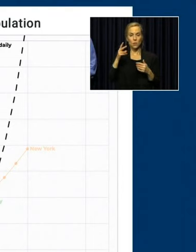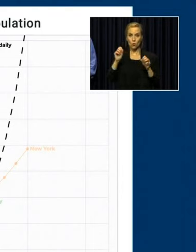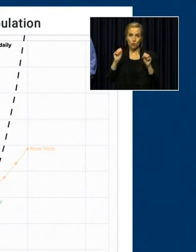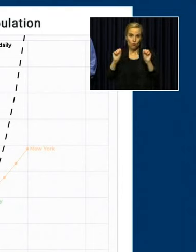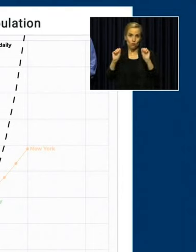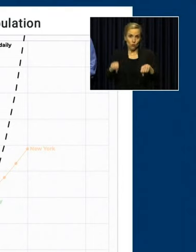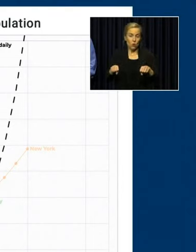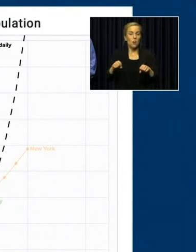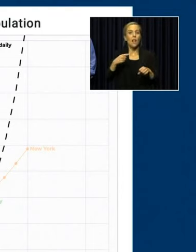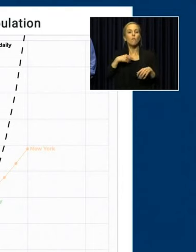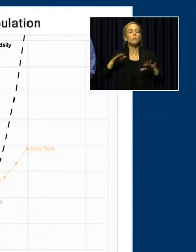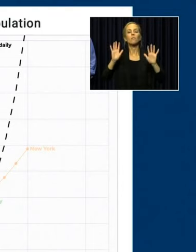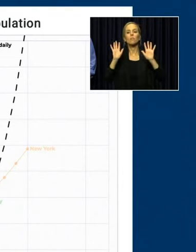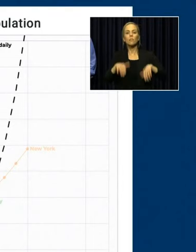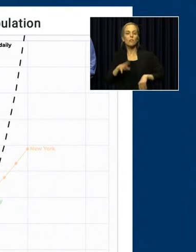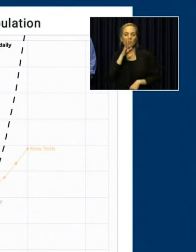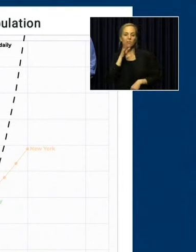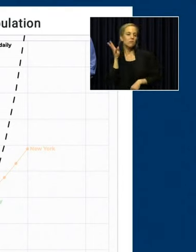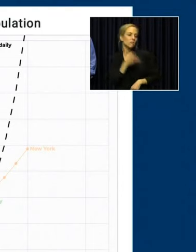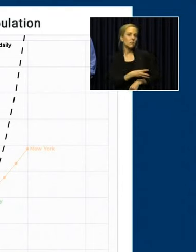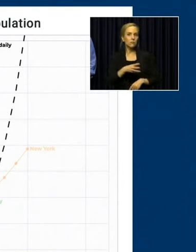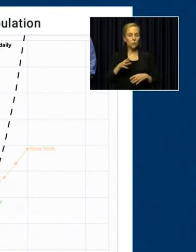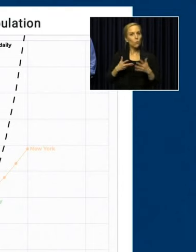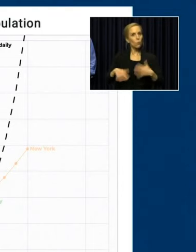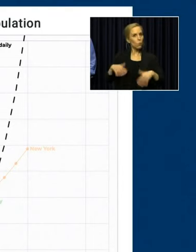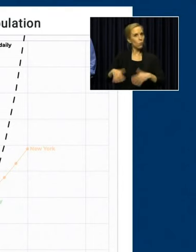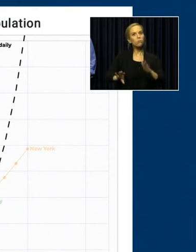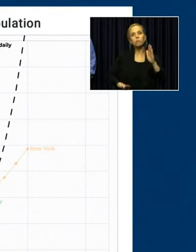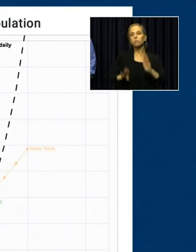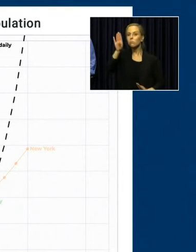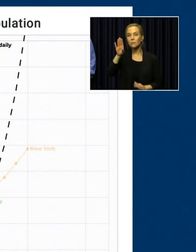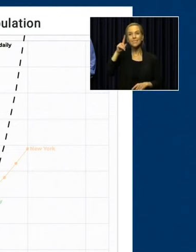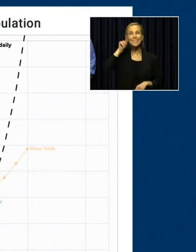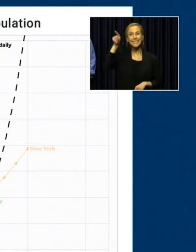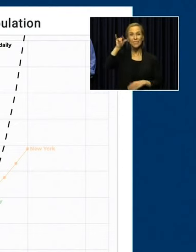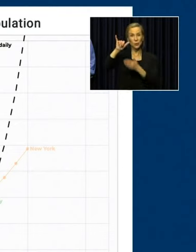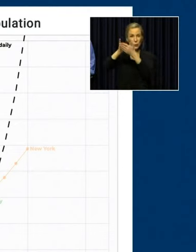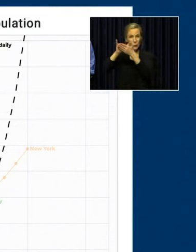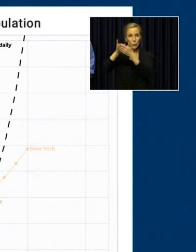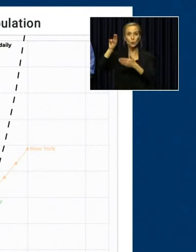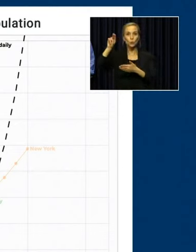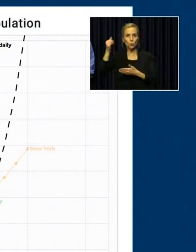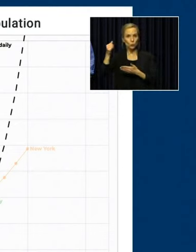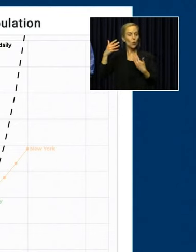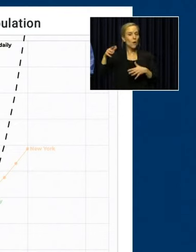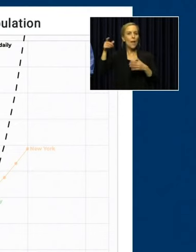THE REASON I SHOWED THIS, IS ONE A LOG POLITICS AND ONE IS A LINEAR SCALE.